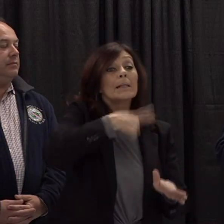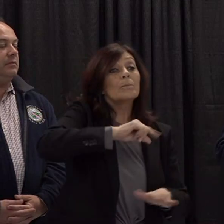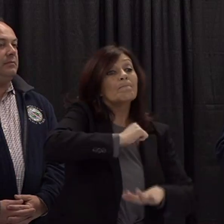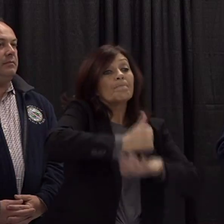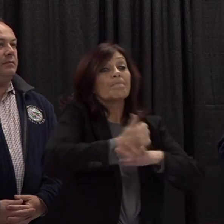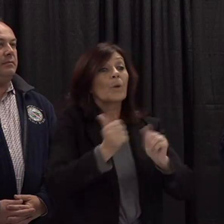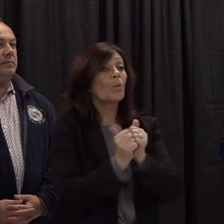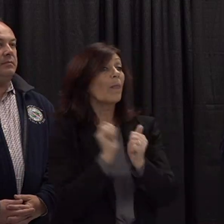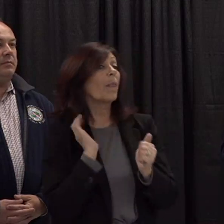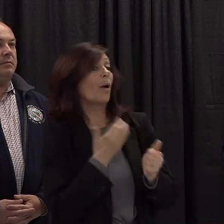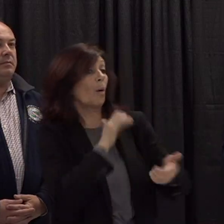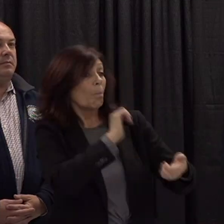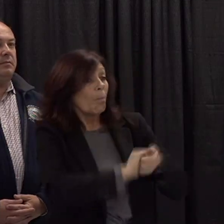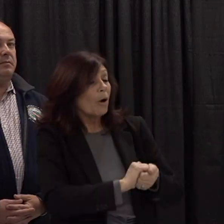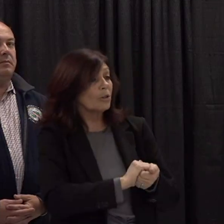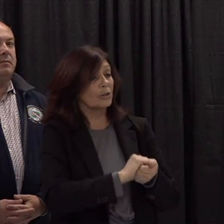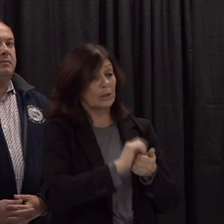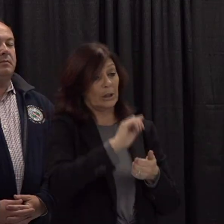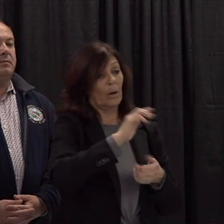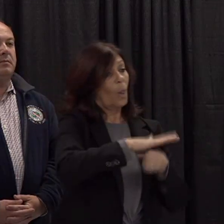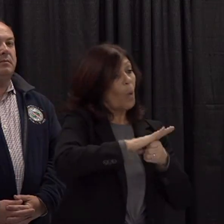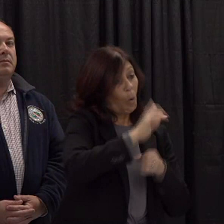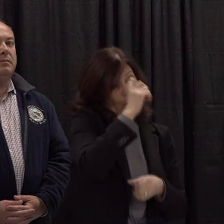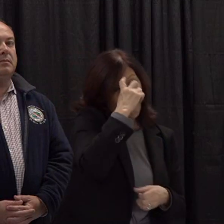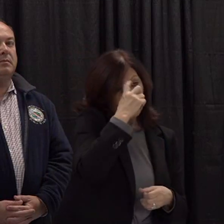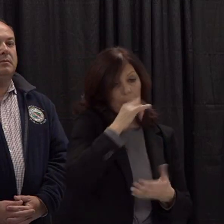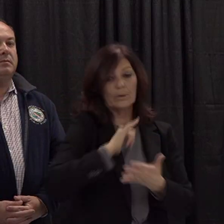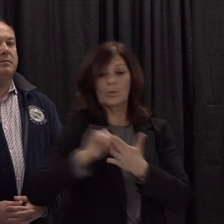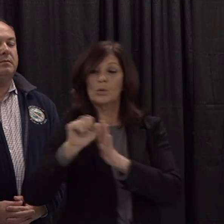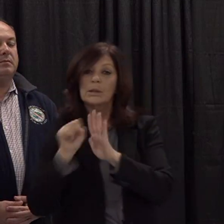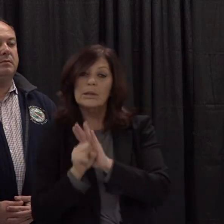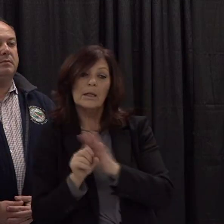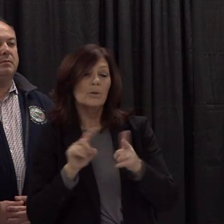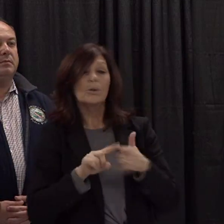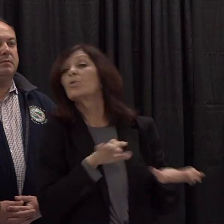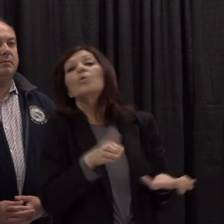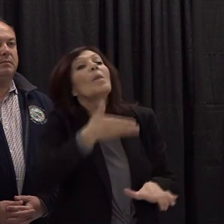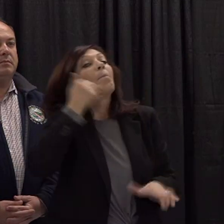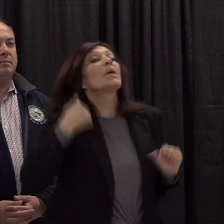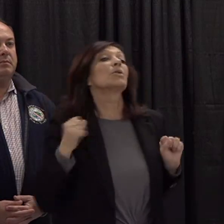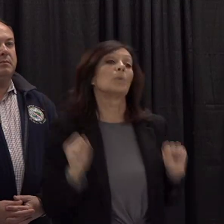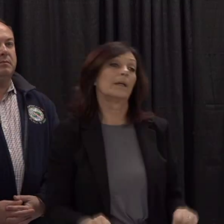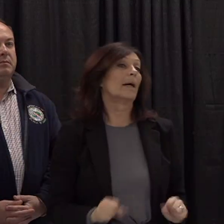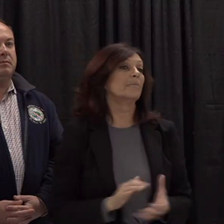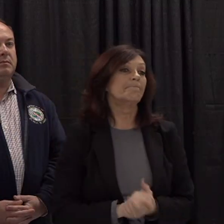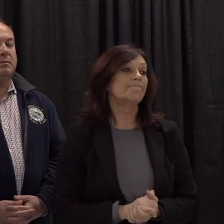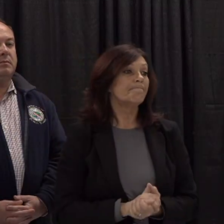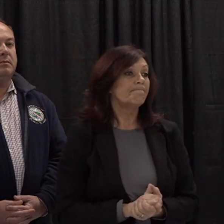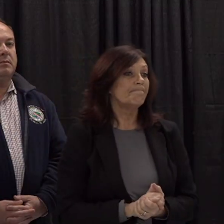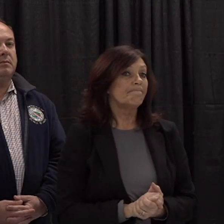place with our partners and local government and New York State to try to do the best that we could.